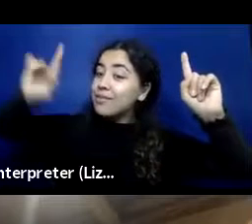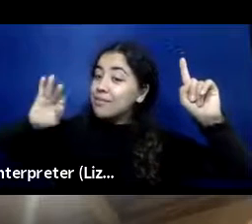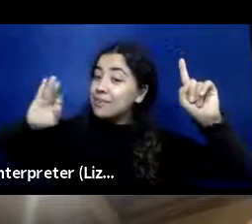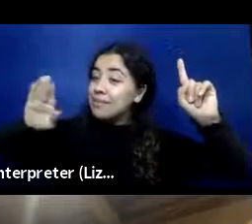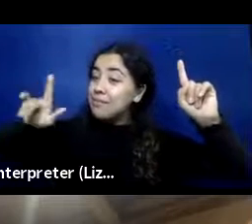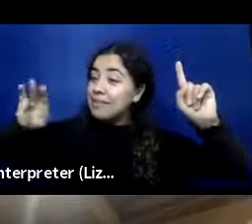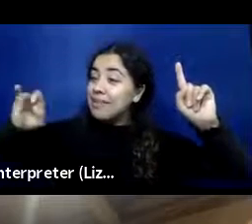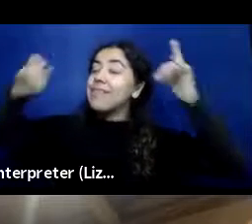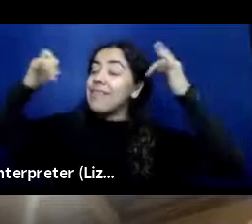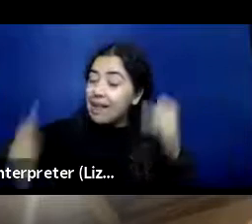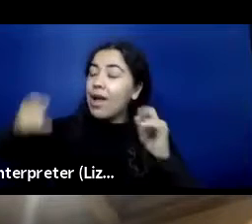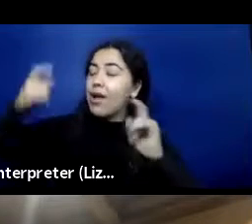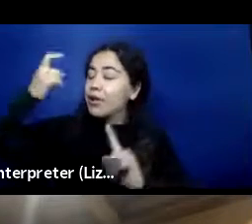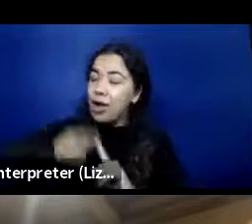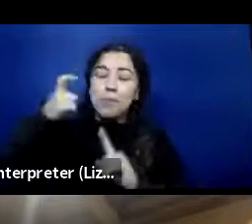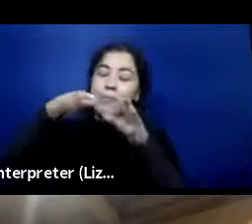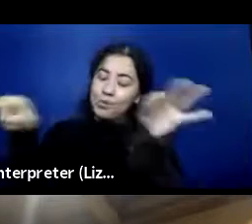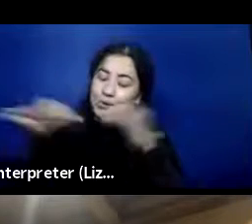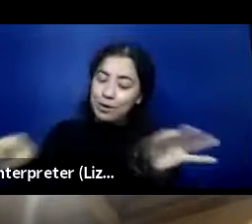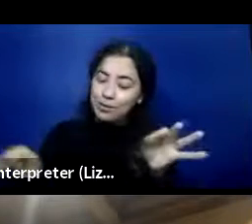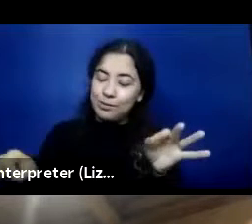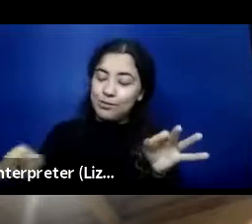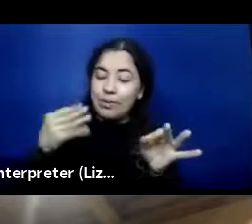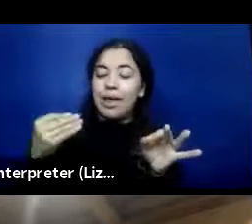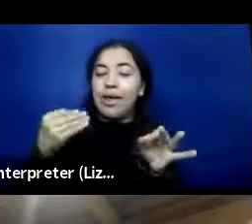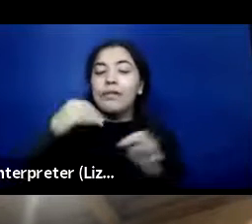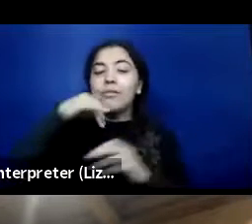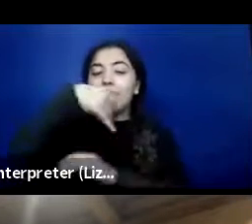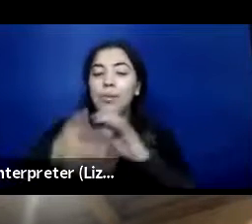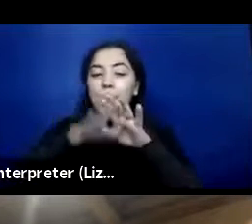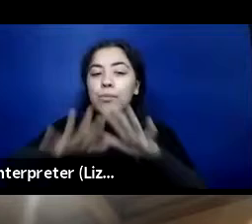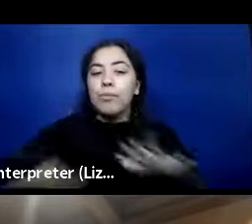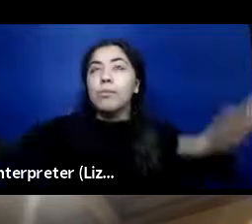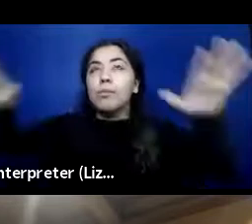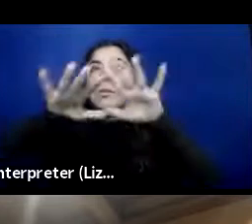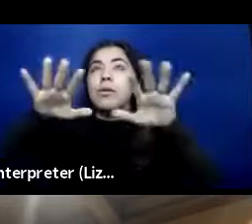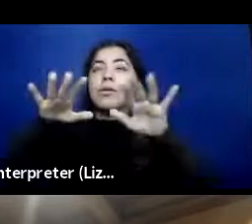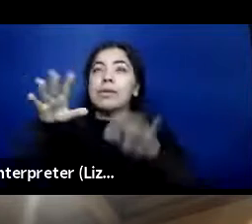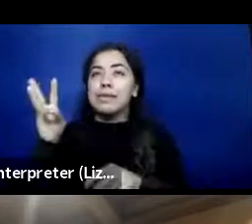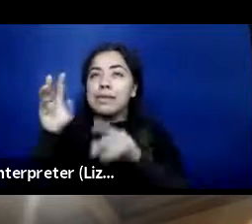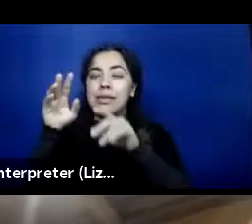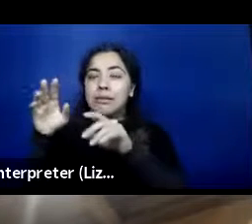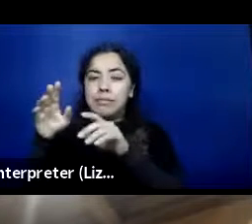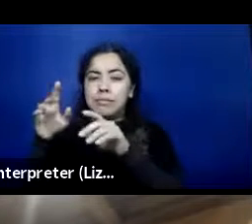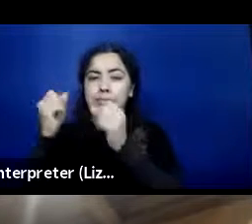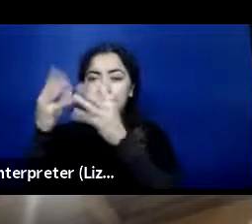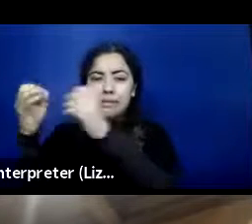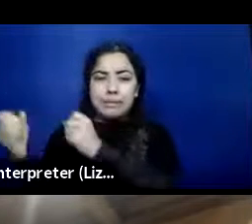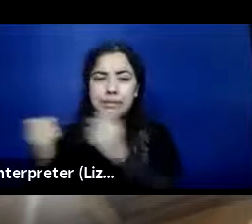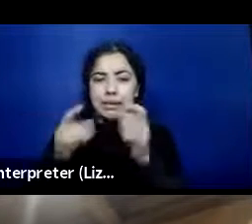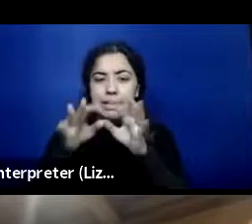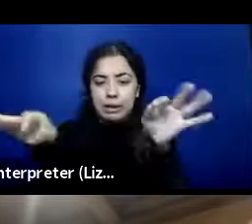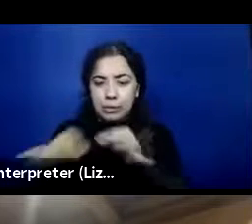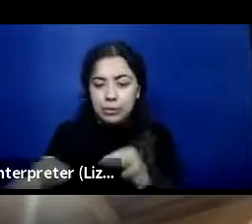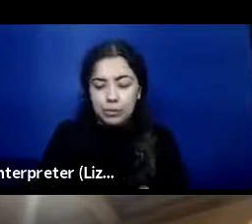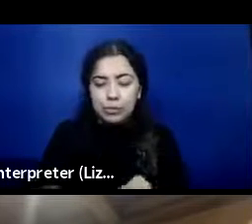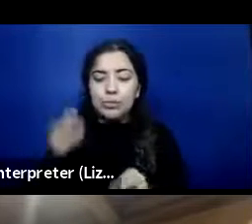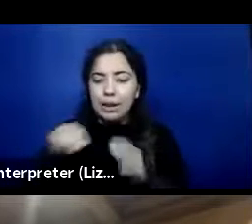in sport broadcasts in six languages. We've built the AAT-based recognition accessibility tools